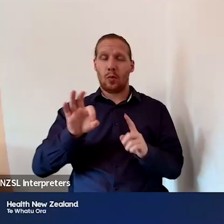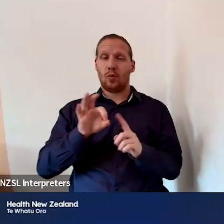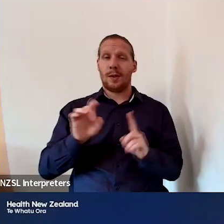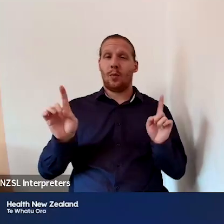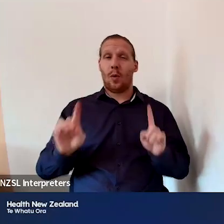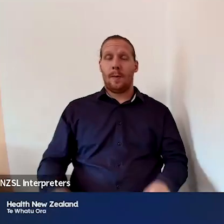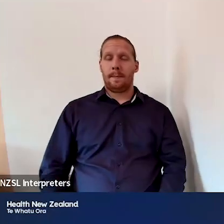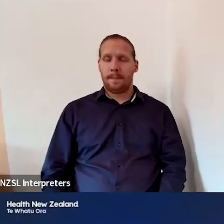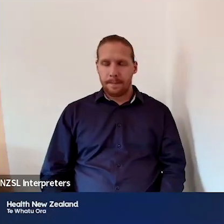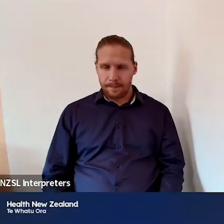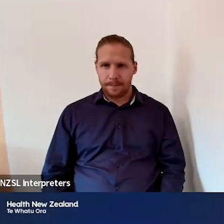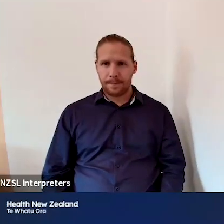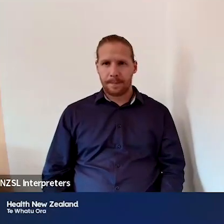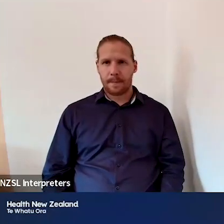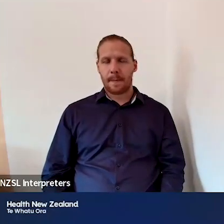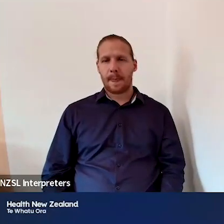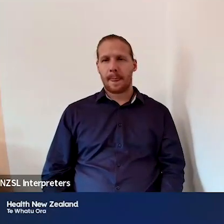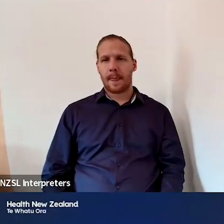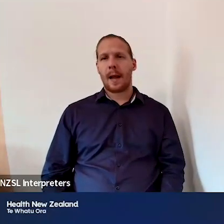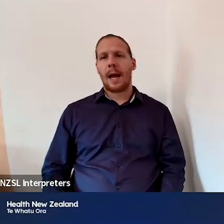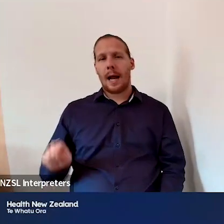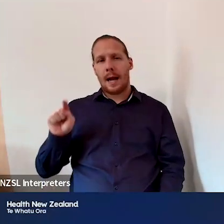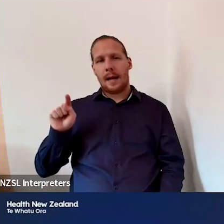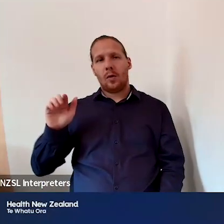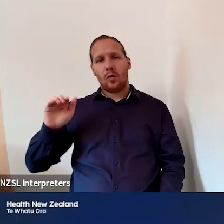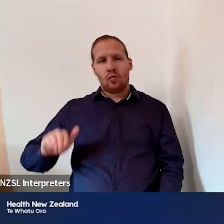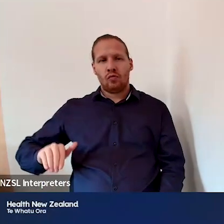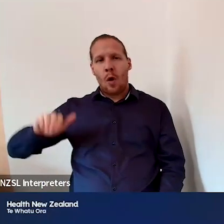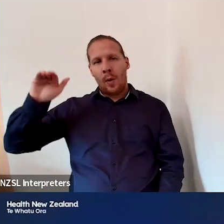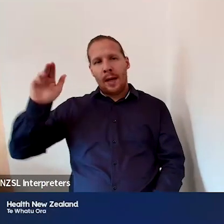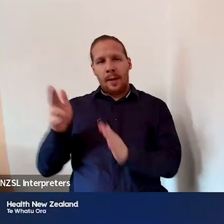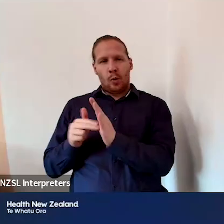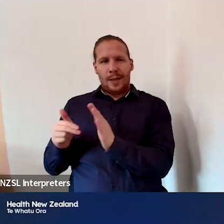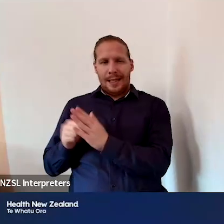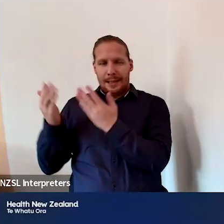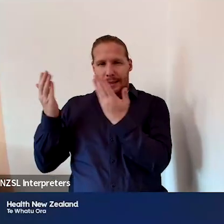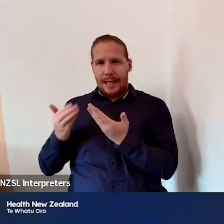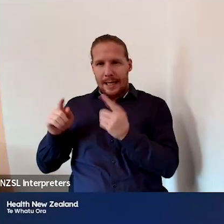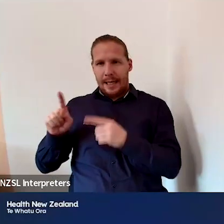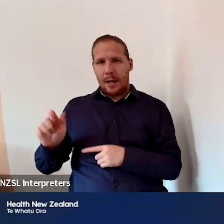how do the growing up in New Zealand studies longitudinal studies and other perhaps youth focused,